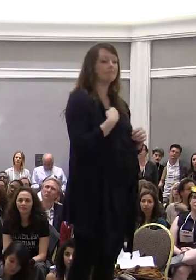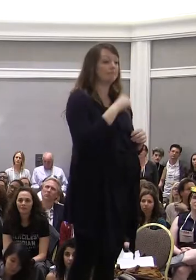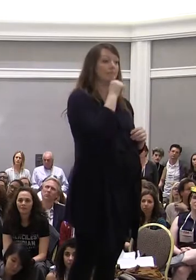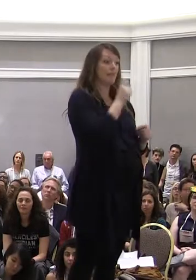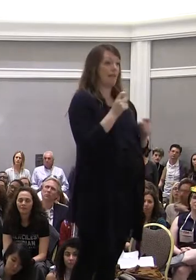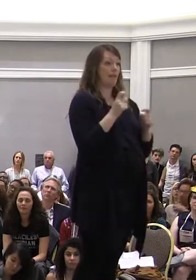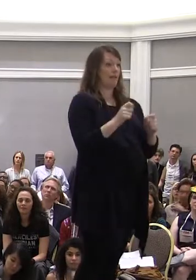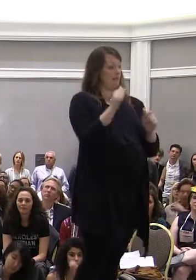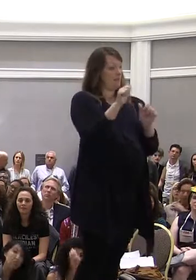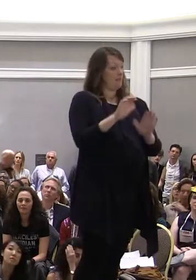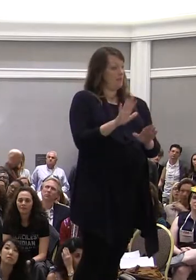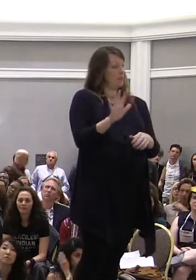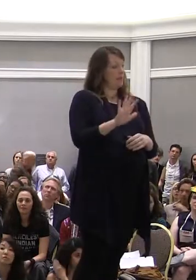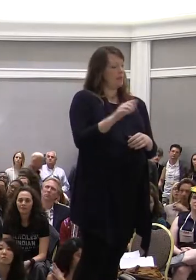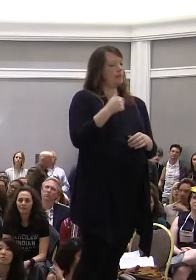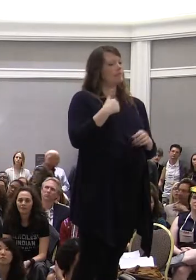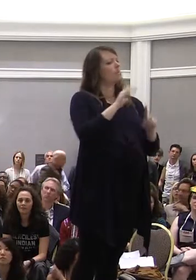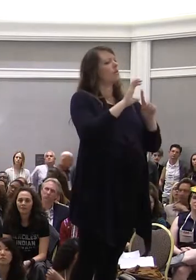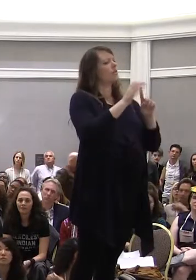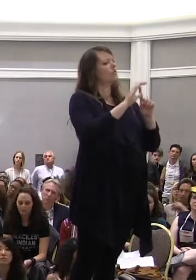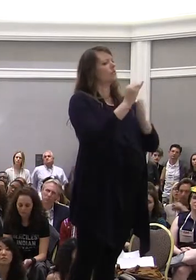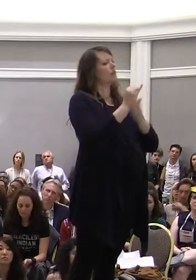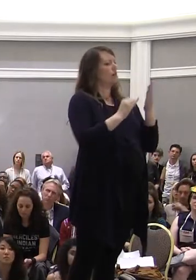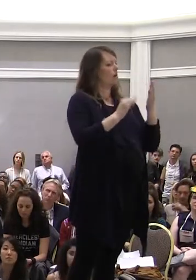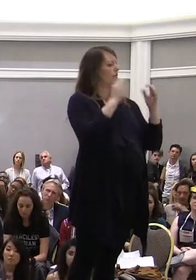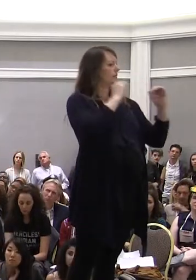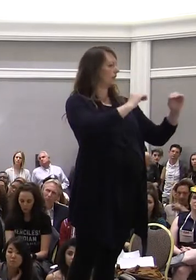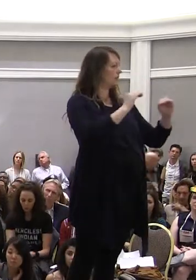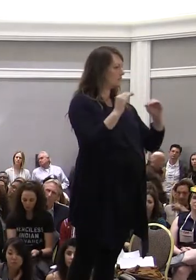because as a cultural arts educator and mentor and advocate,